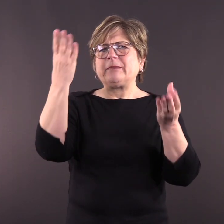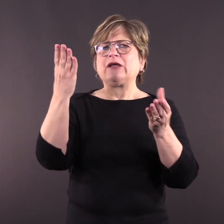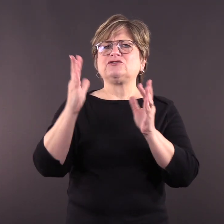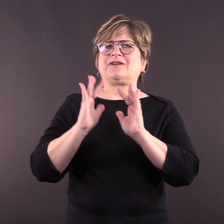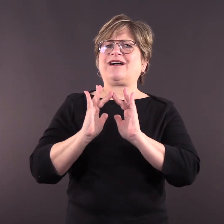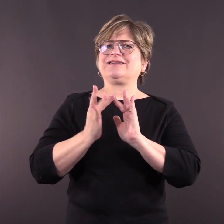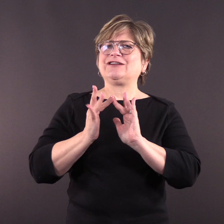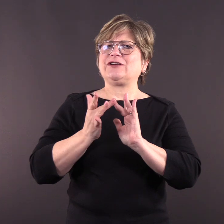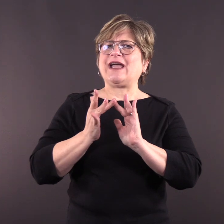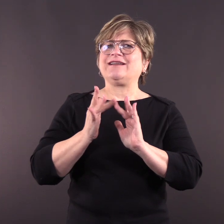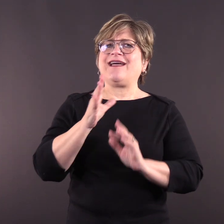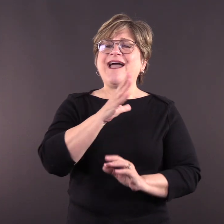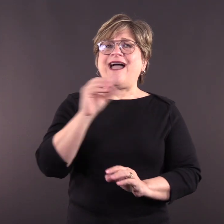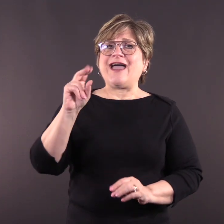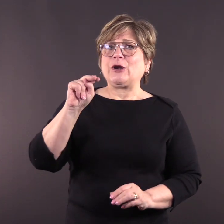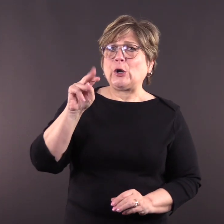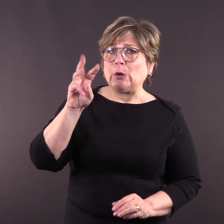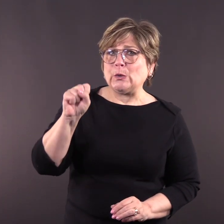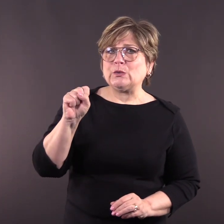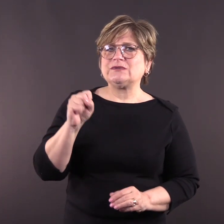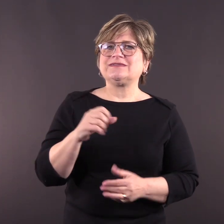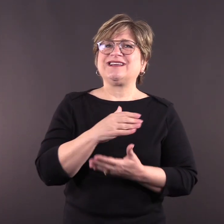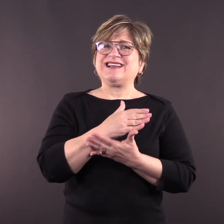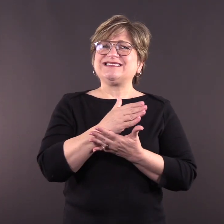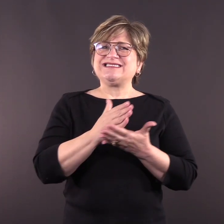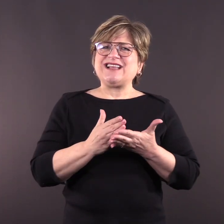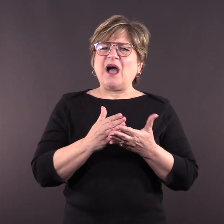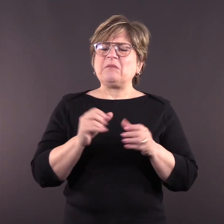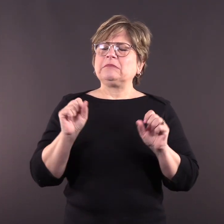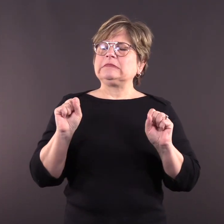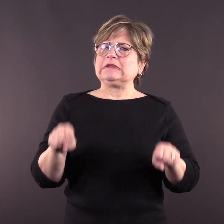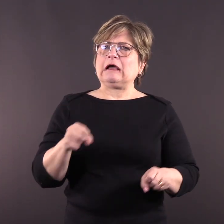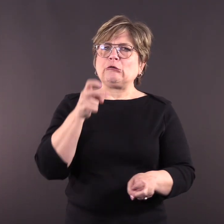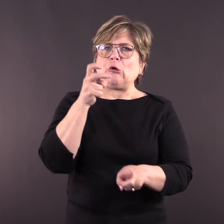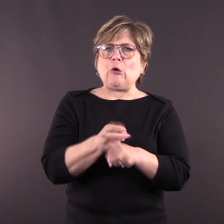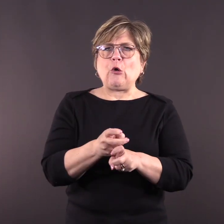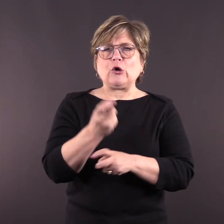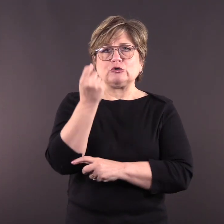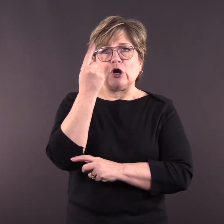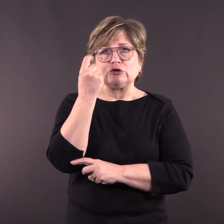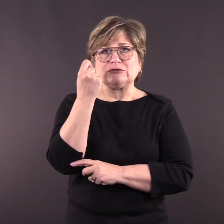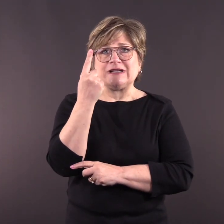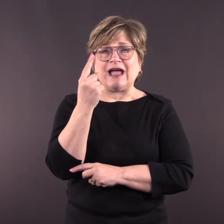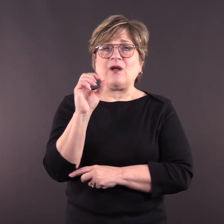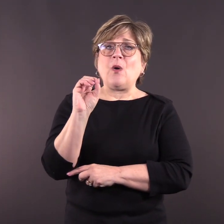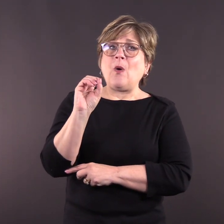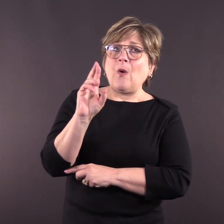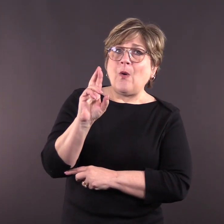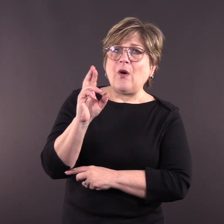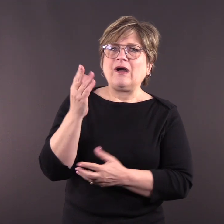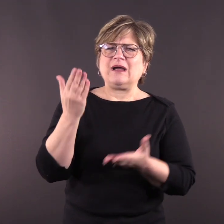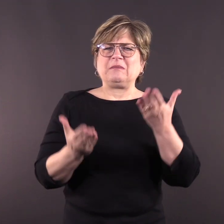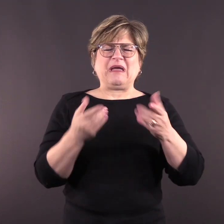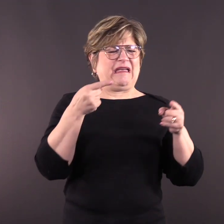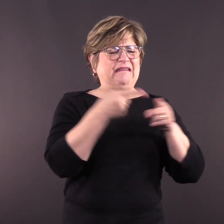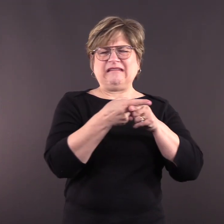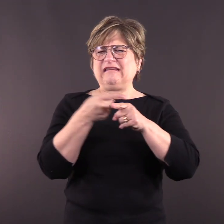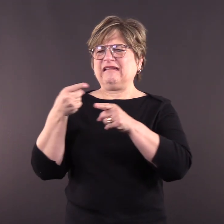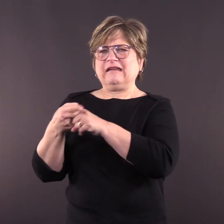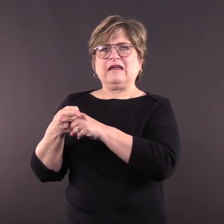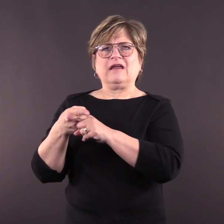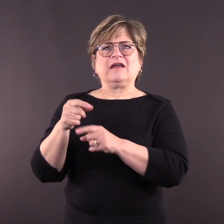There is a lot of information online and in the news, and some of it can be hard to understand or